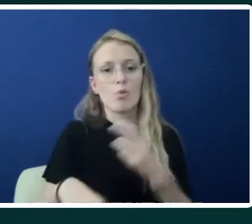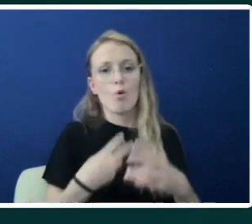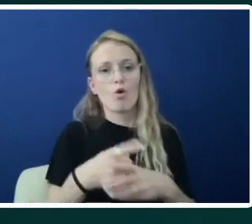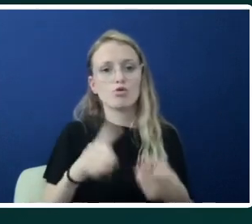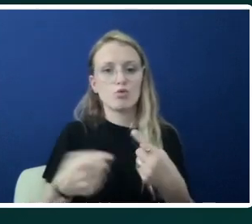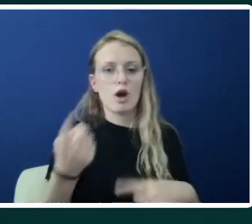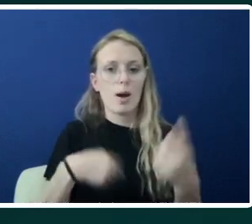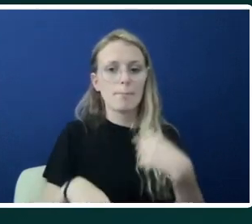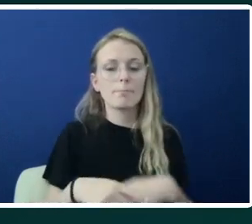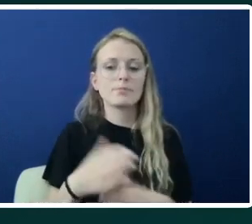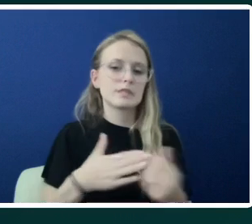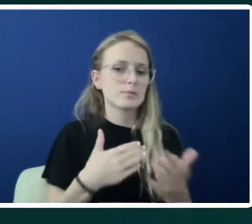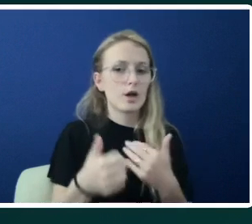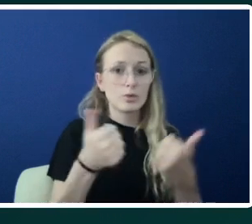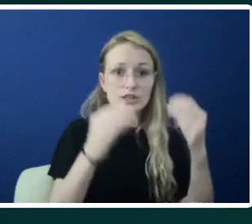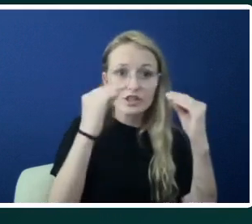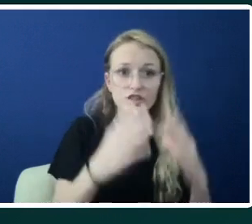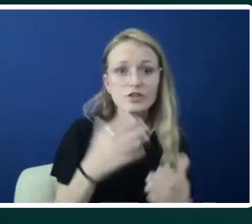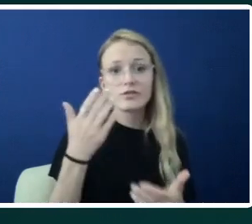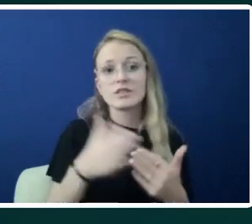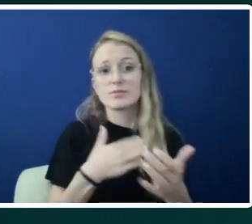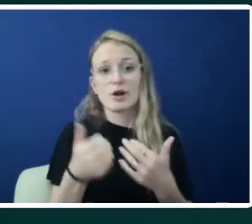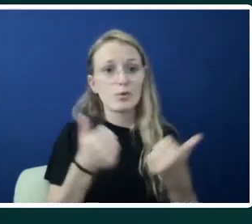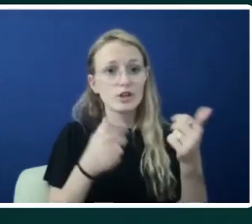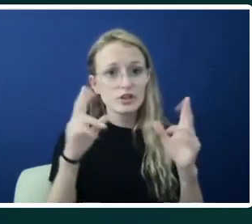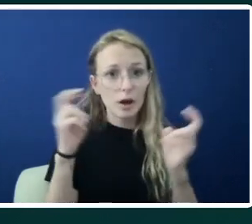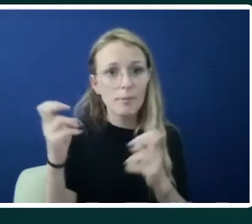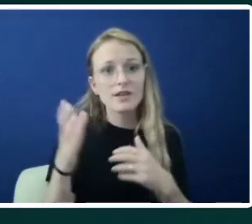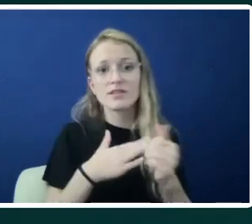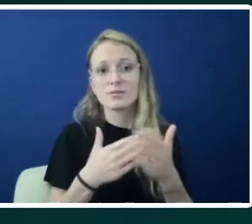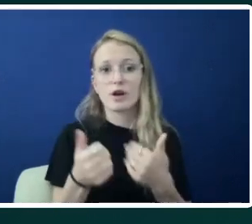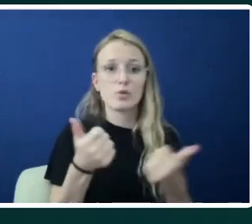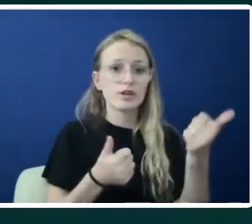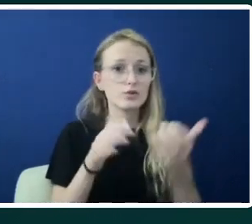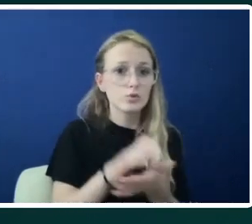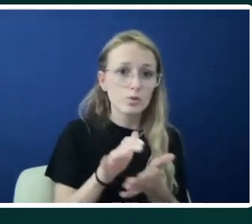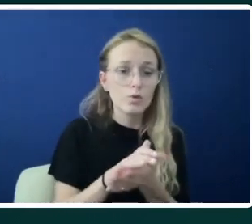area, no matter what environment you teach in, you are a civics teacher. And that means that